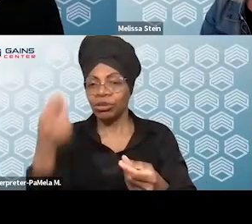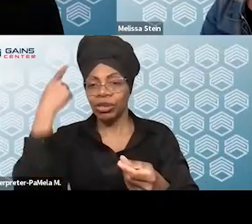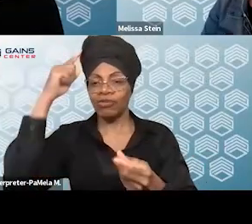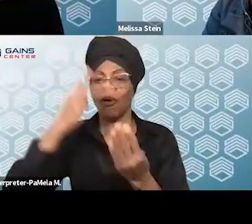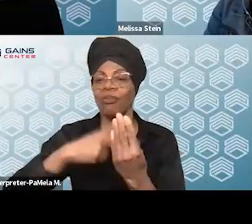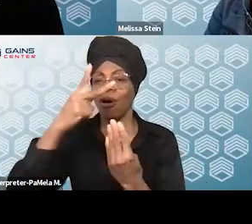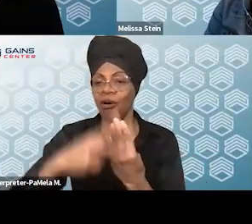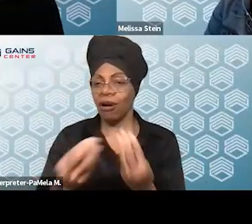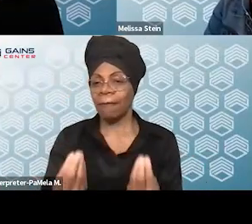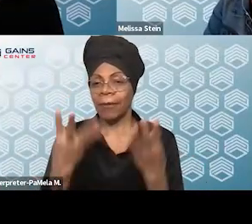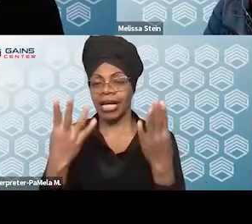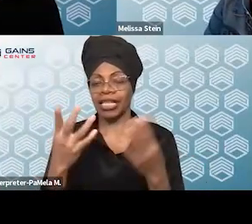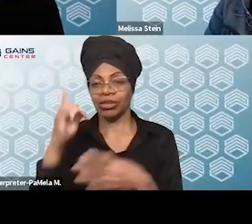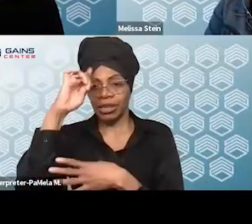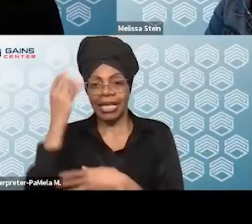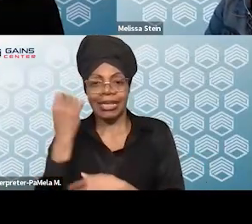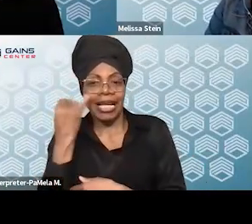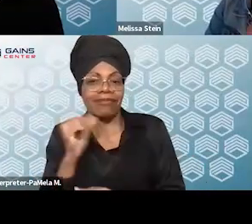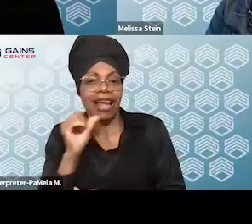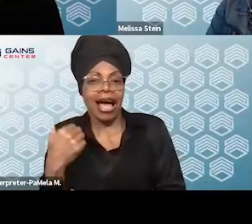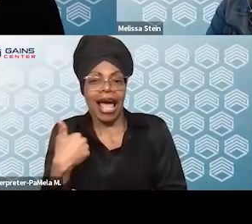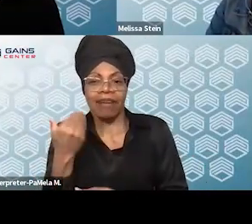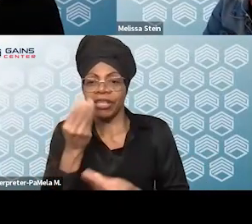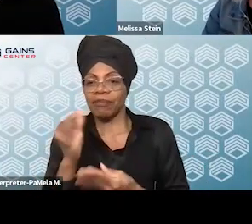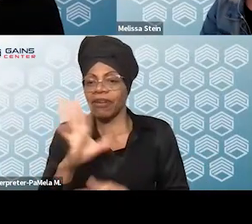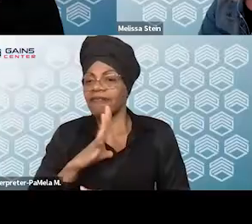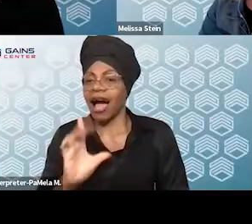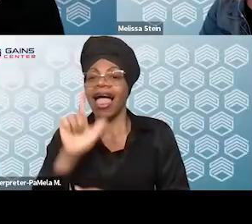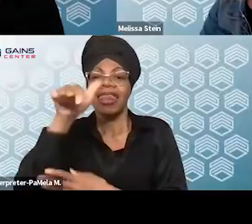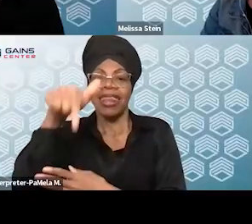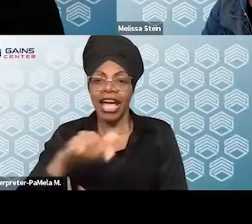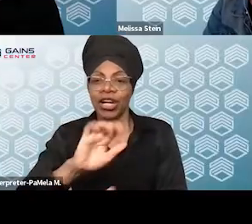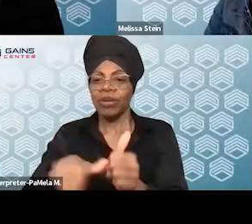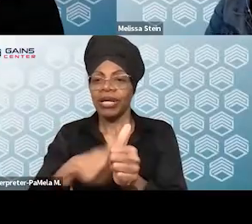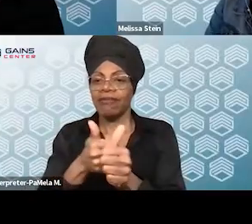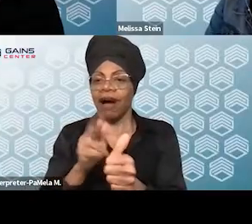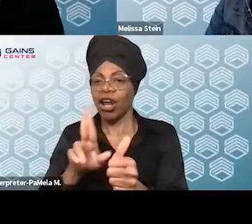And if you don't have this information, that's fine, we can follow up later. But a couple of questions came in